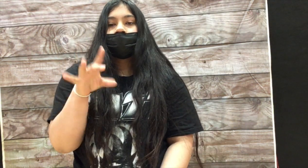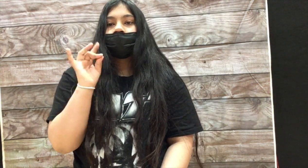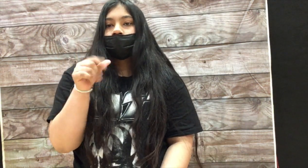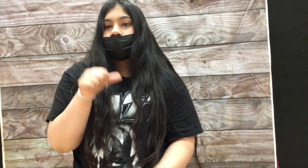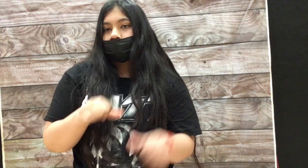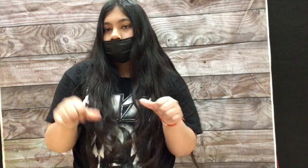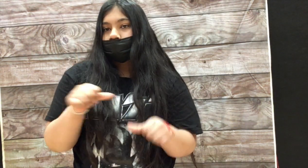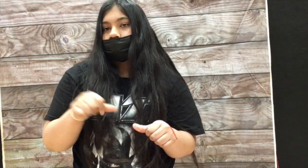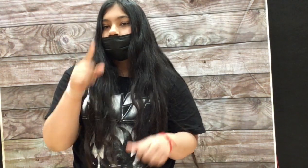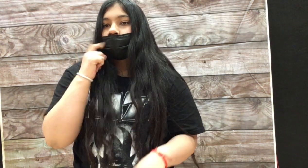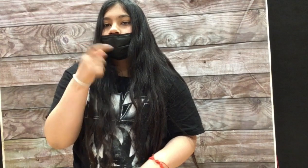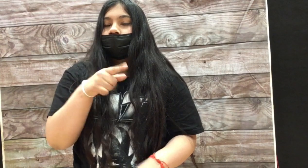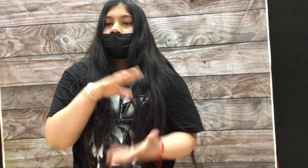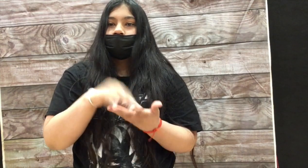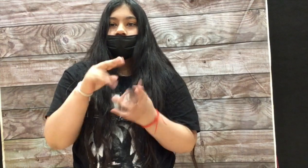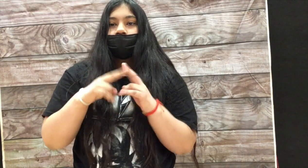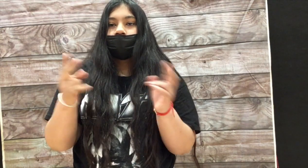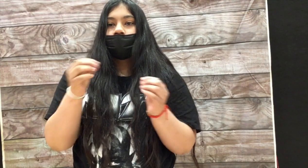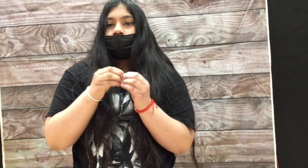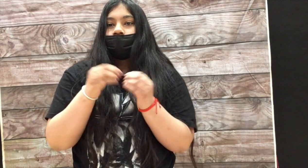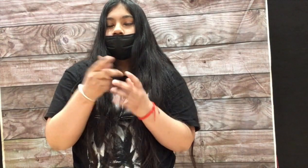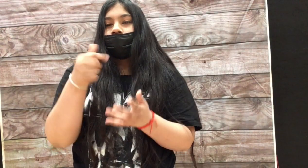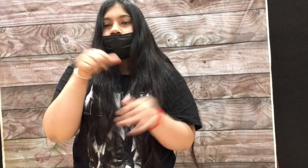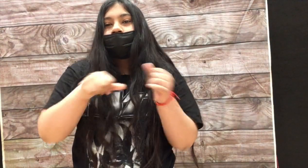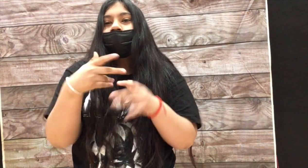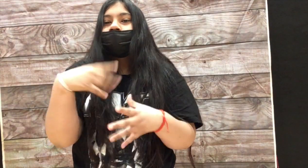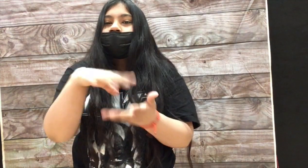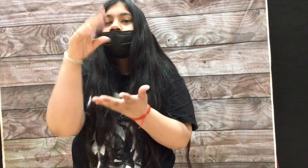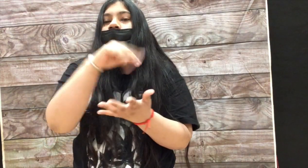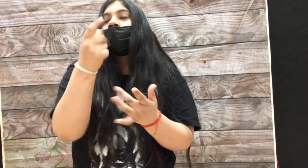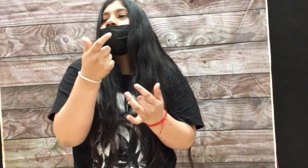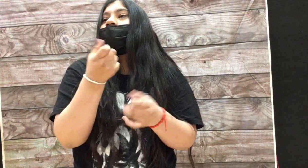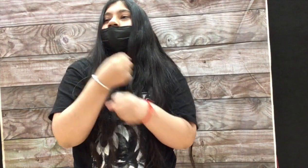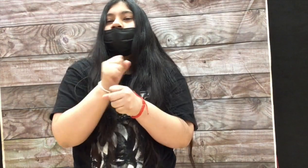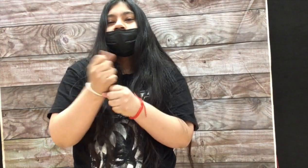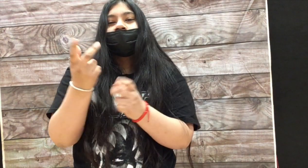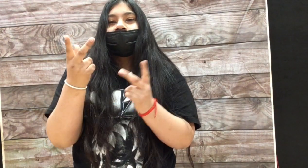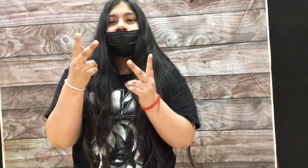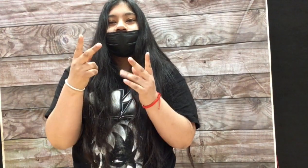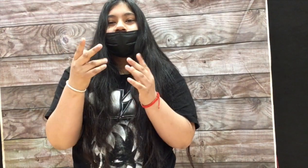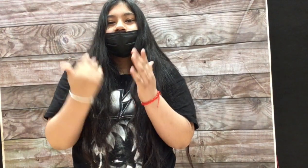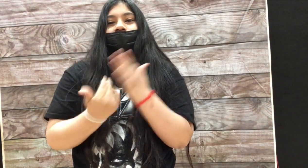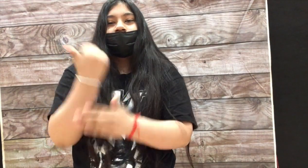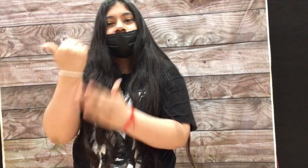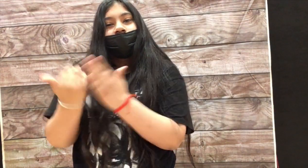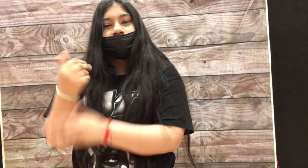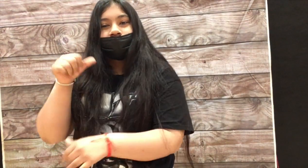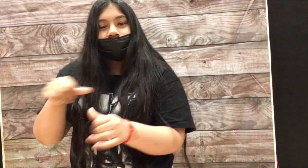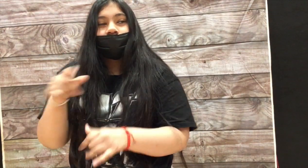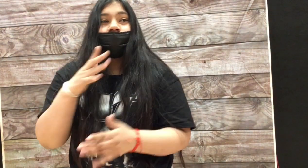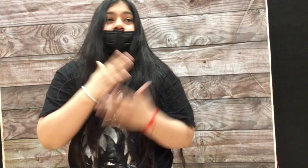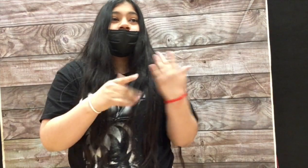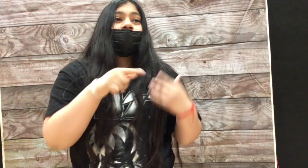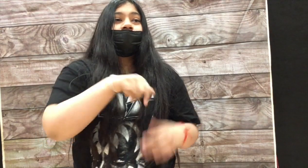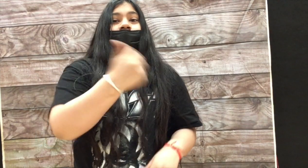Things I've learned is to be social. You learn more by being social and making new friends and different